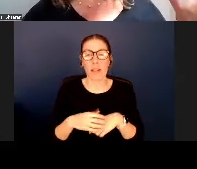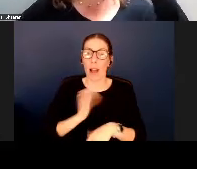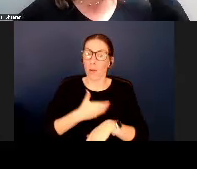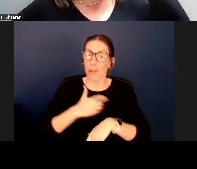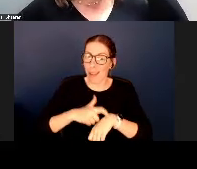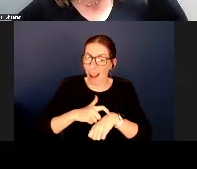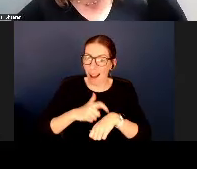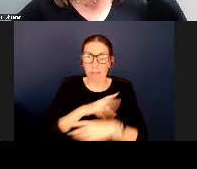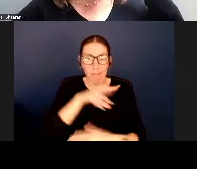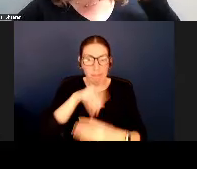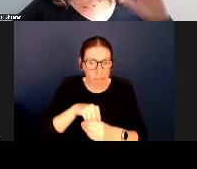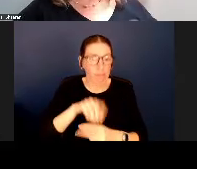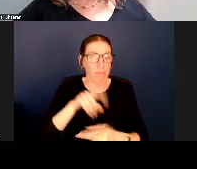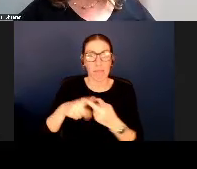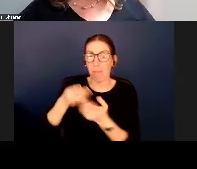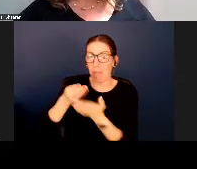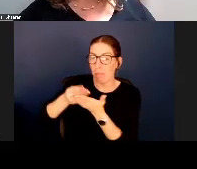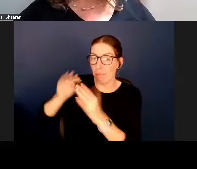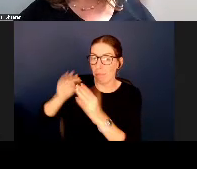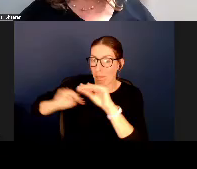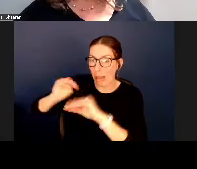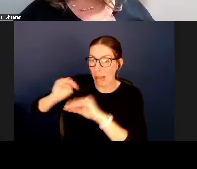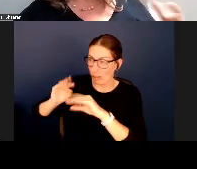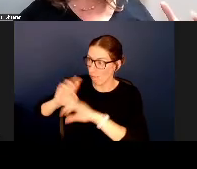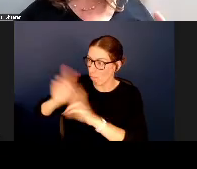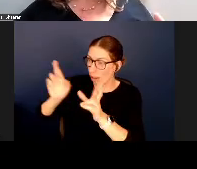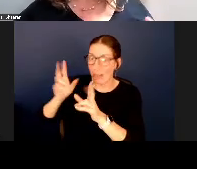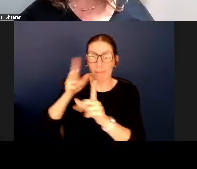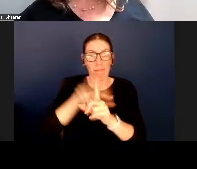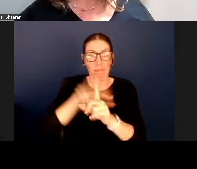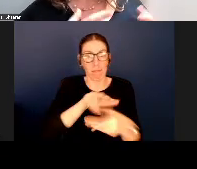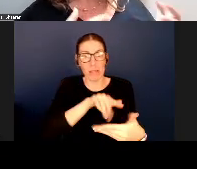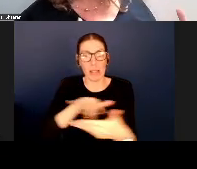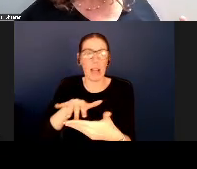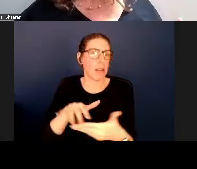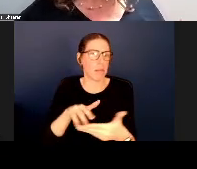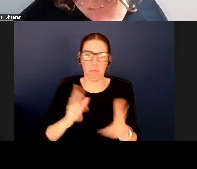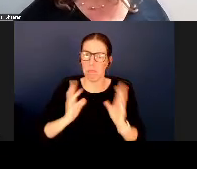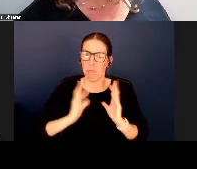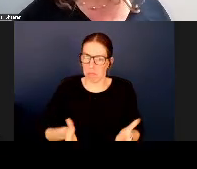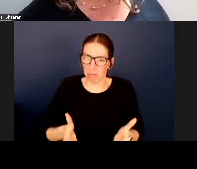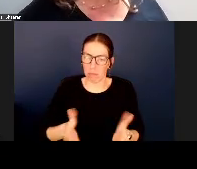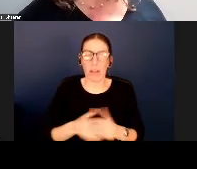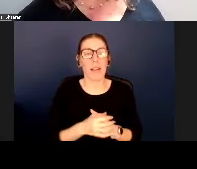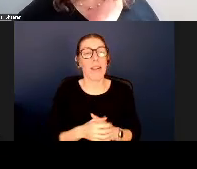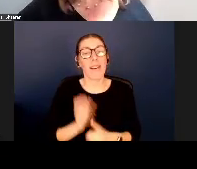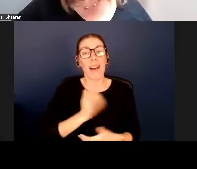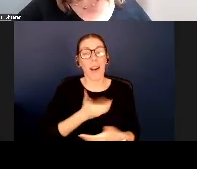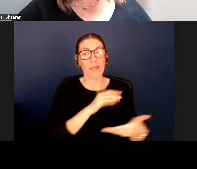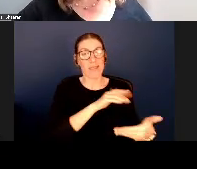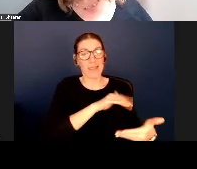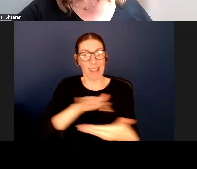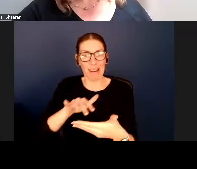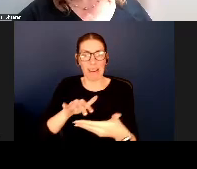to do the study, this this worked out well. This type of study isn't too intensive in that um way.